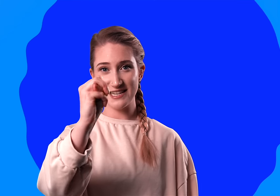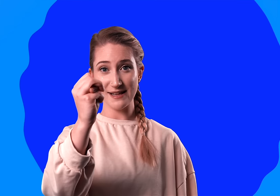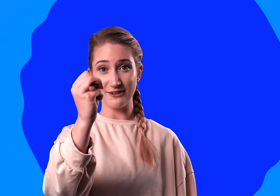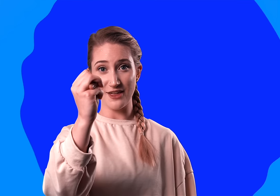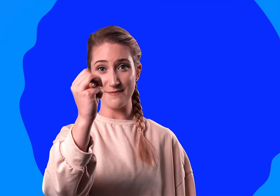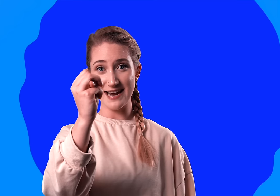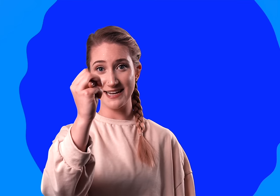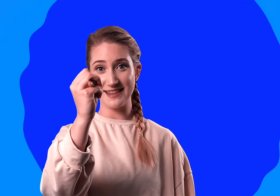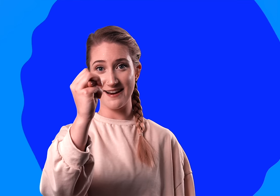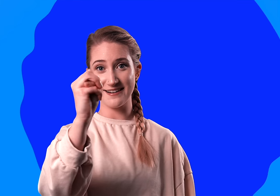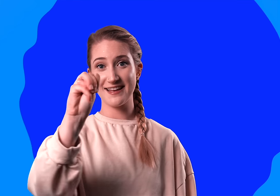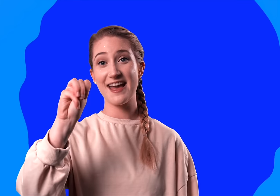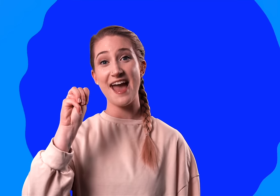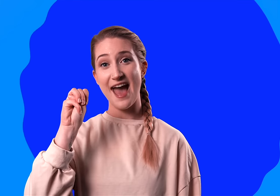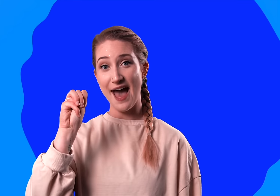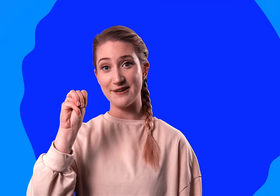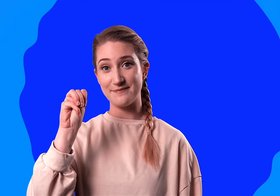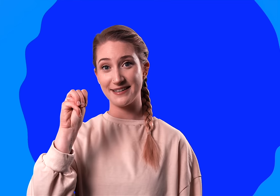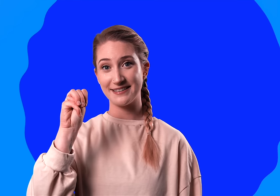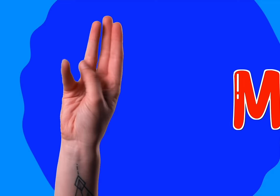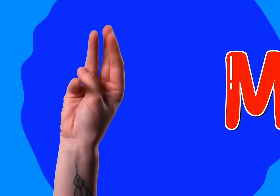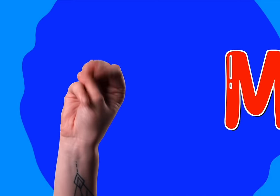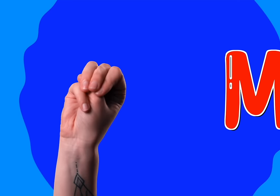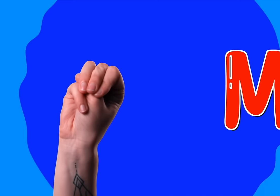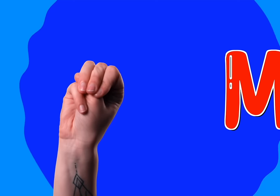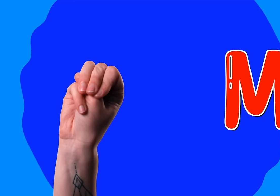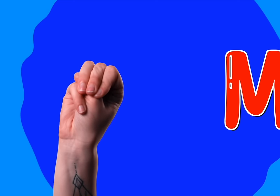Do you see my little thumb hiding in there? M.